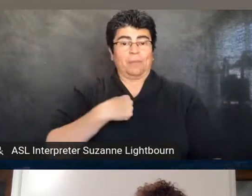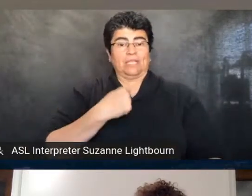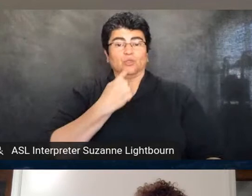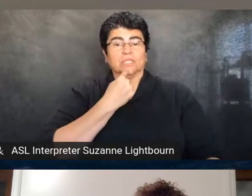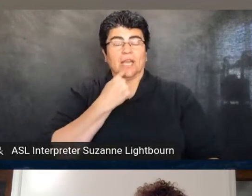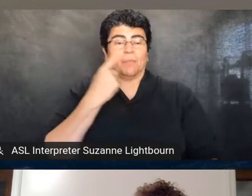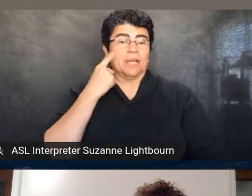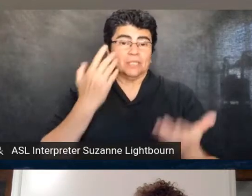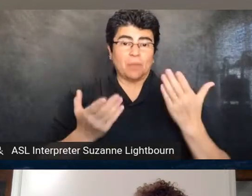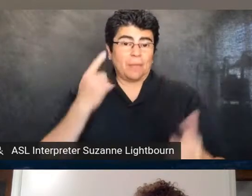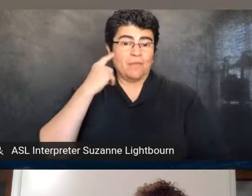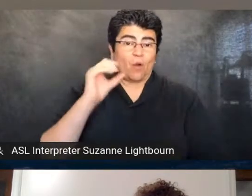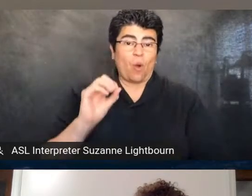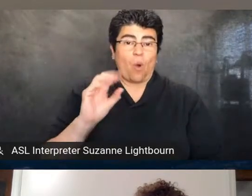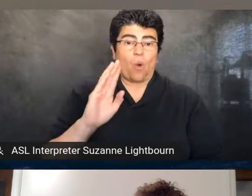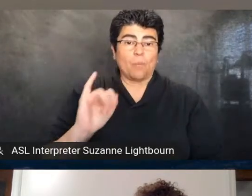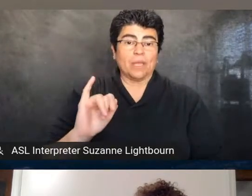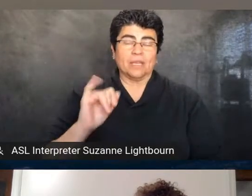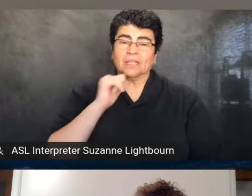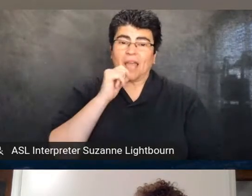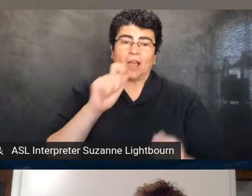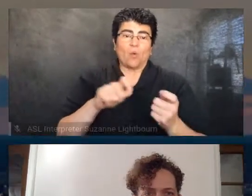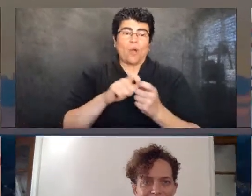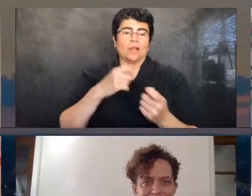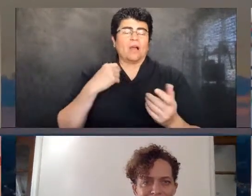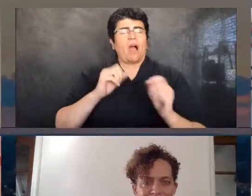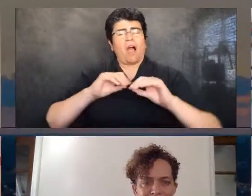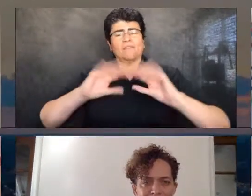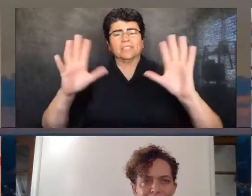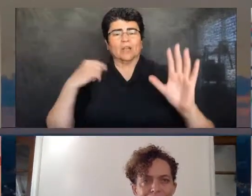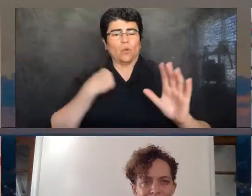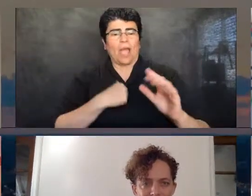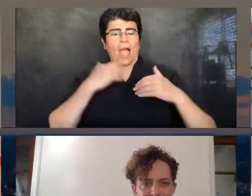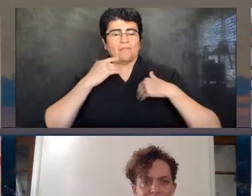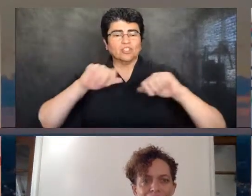Obviously we all have challenges, we all have days where we wake up in the morning